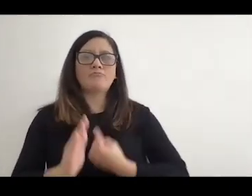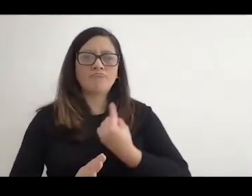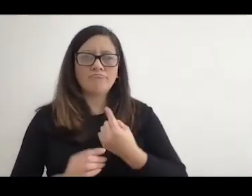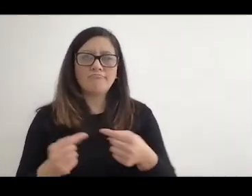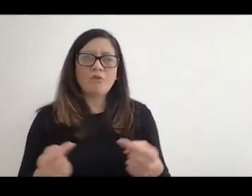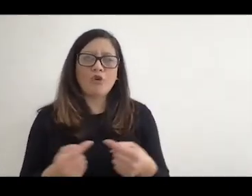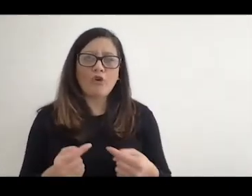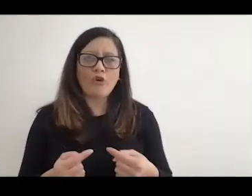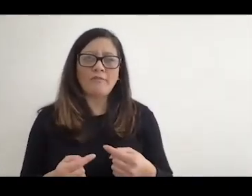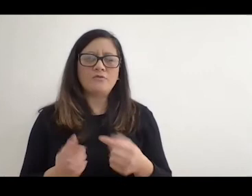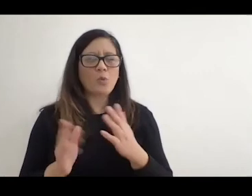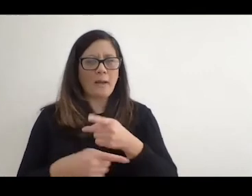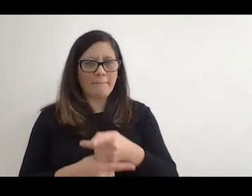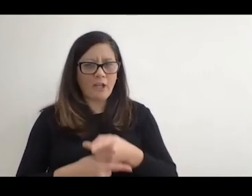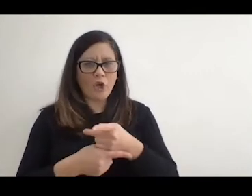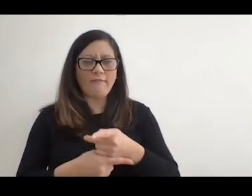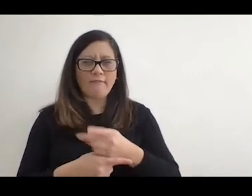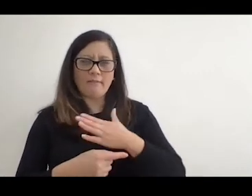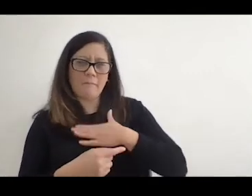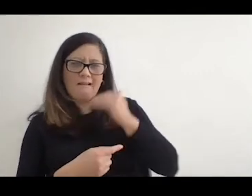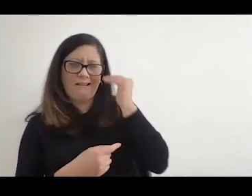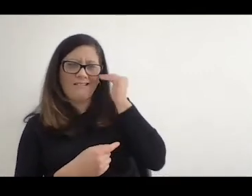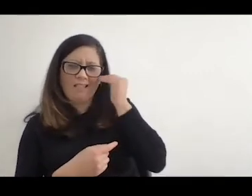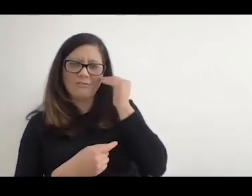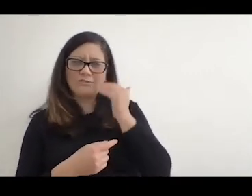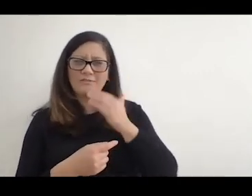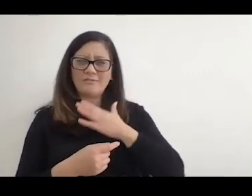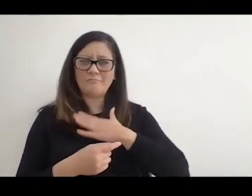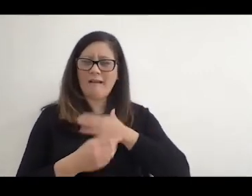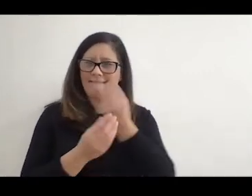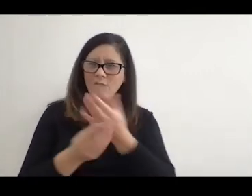how I share it and the knowledge that I share with people to accompany some